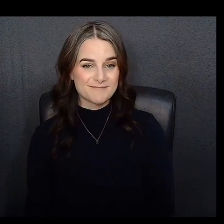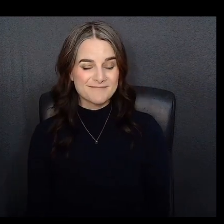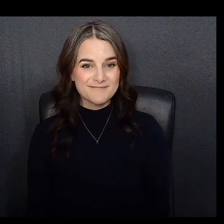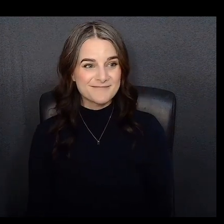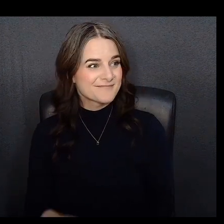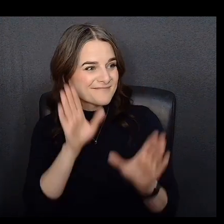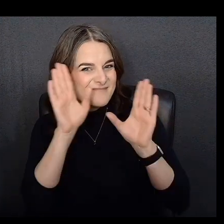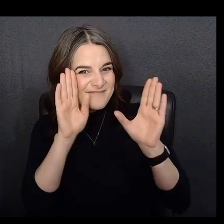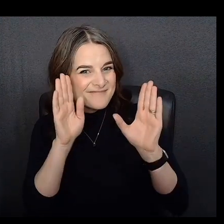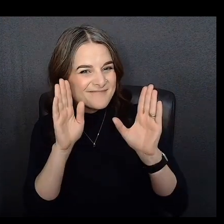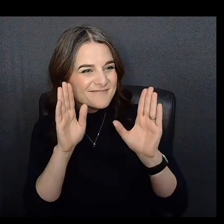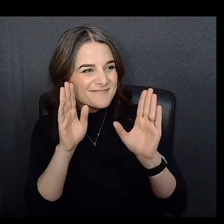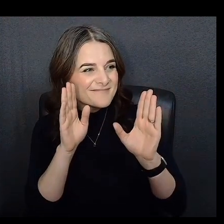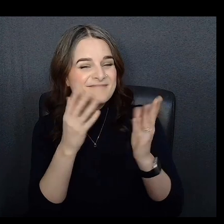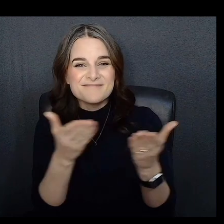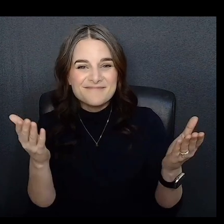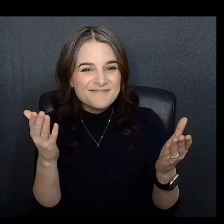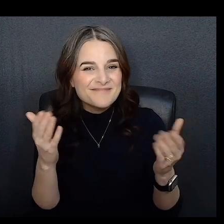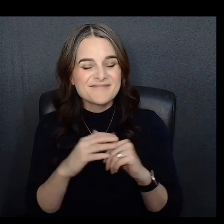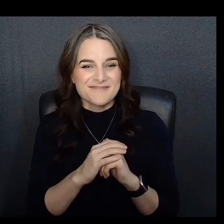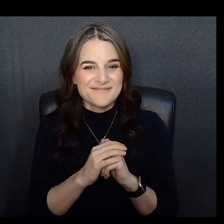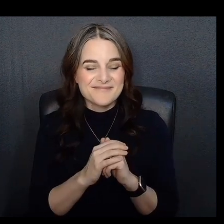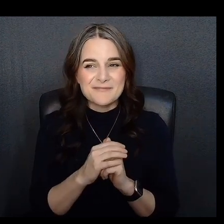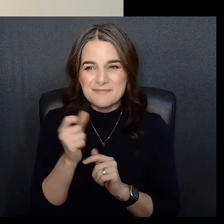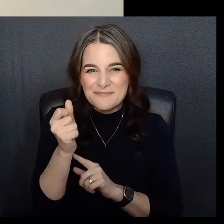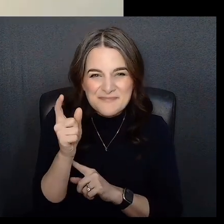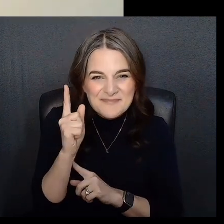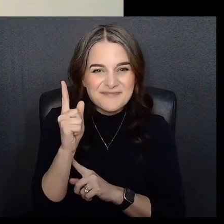Just give me one second while we get